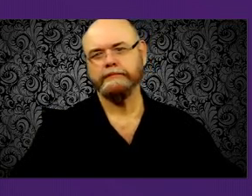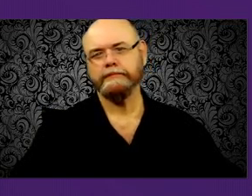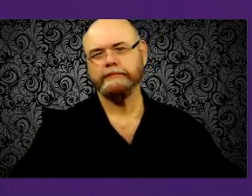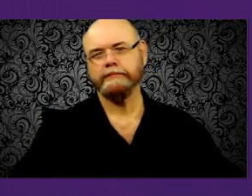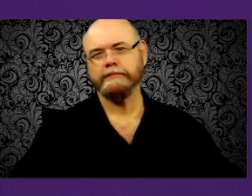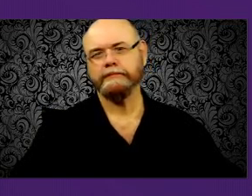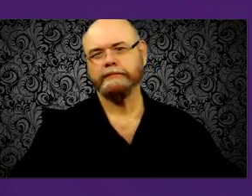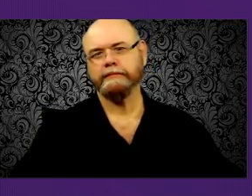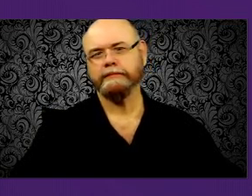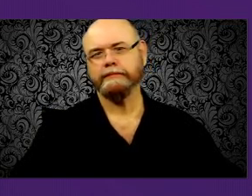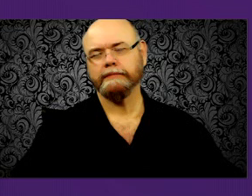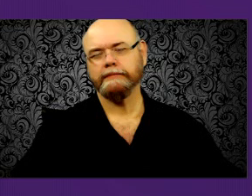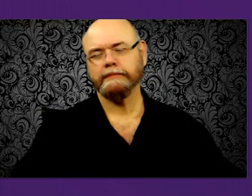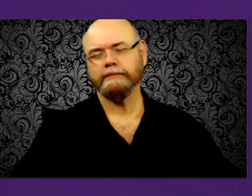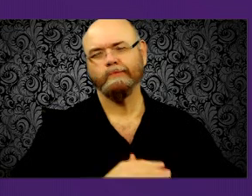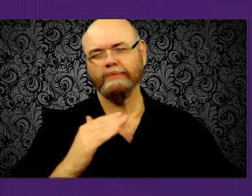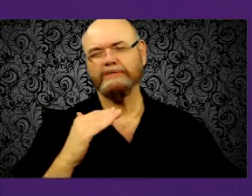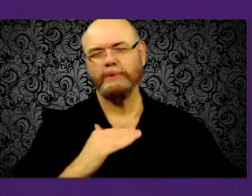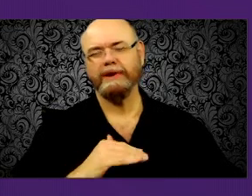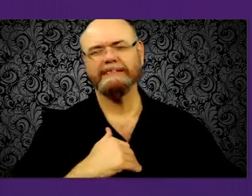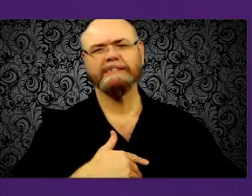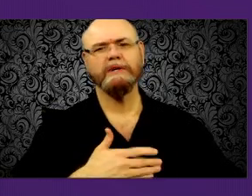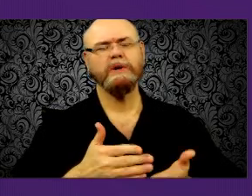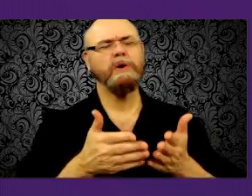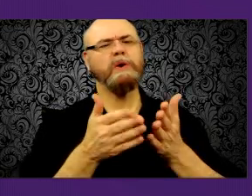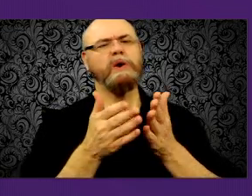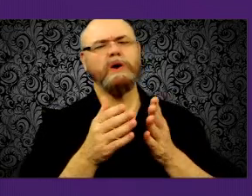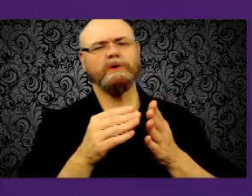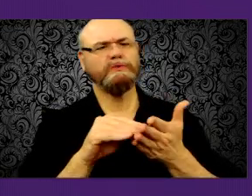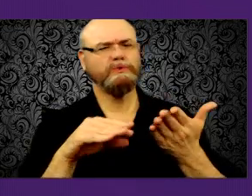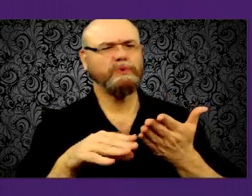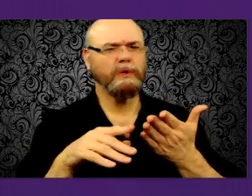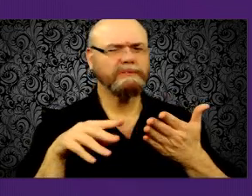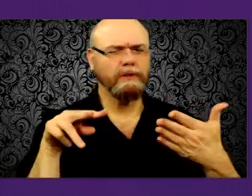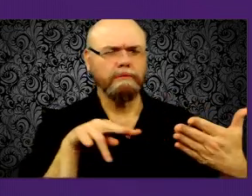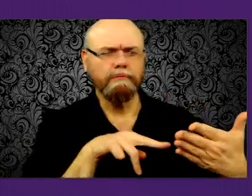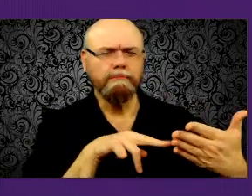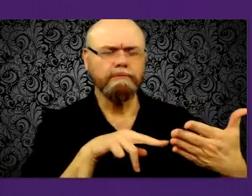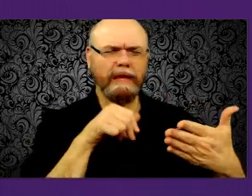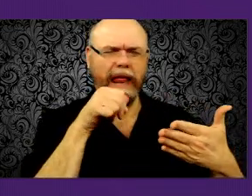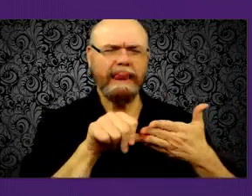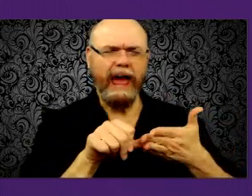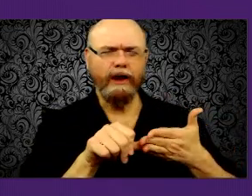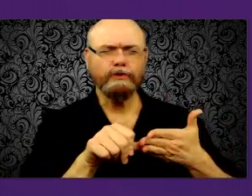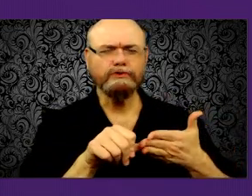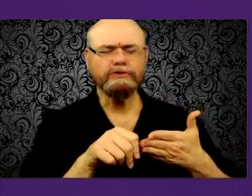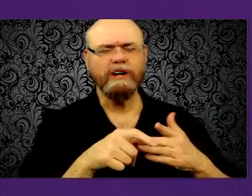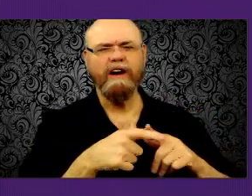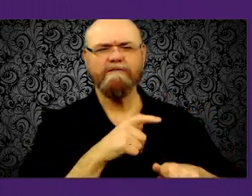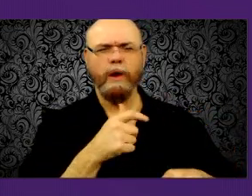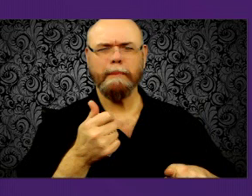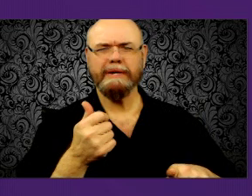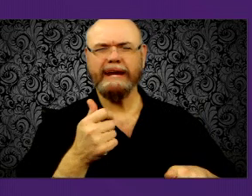Next, students interrogated letters of Negro migrants from 1916 to 1918